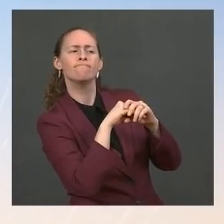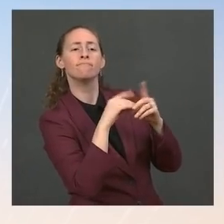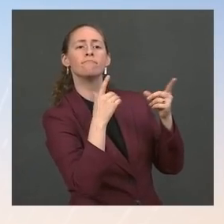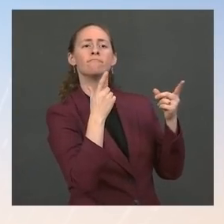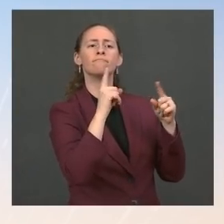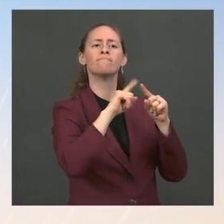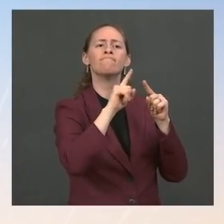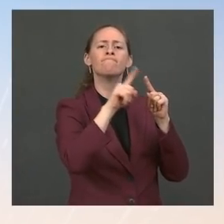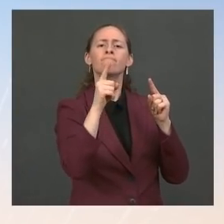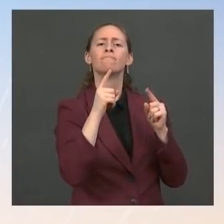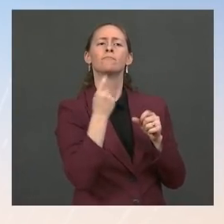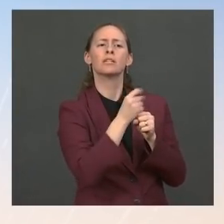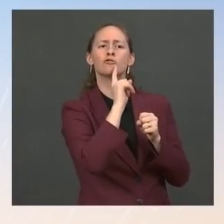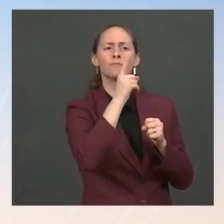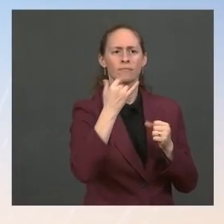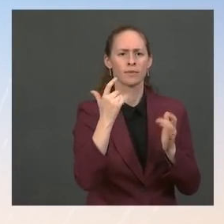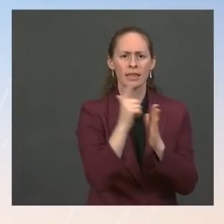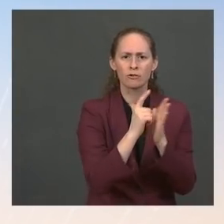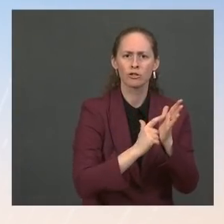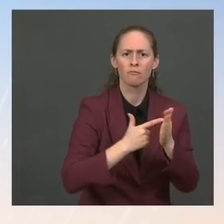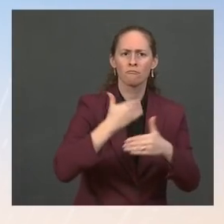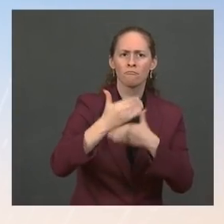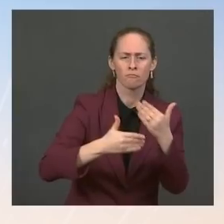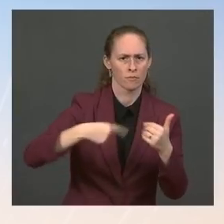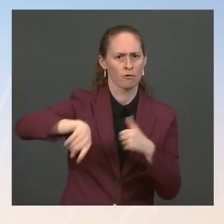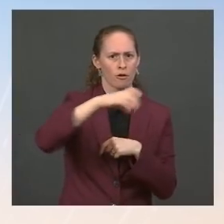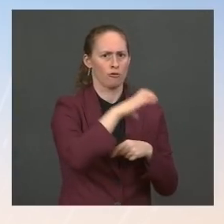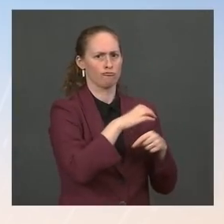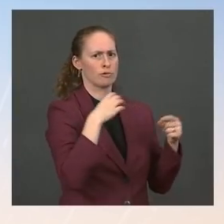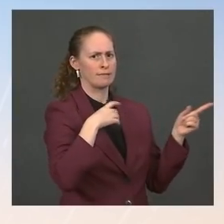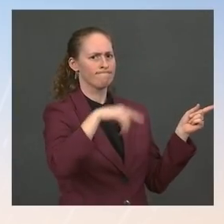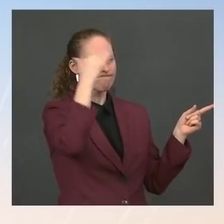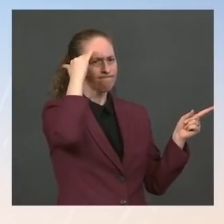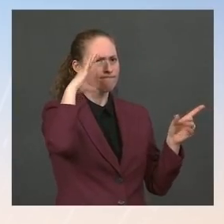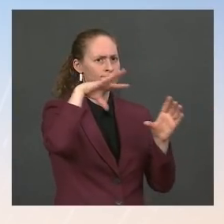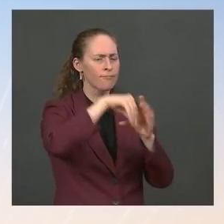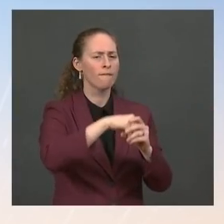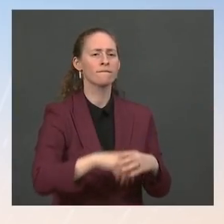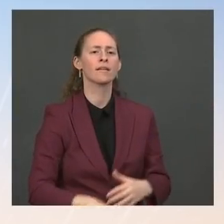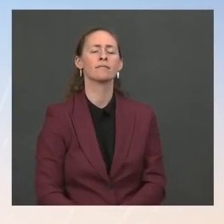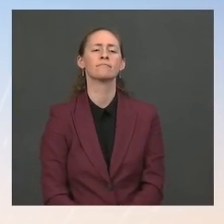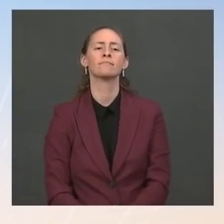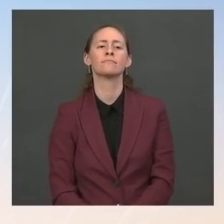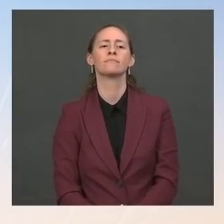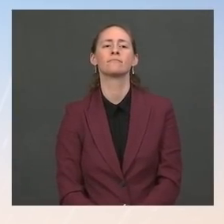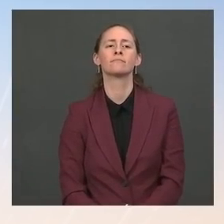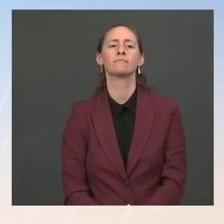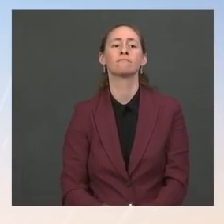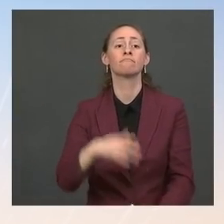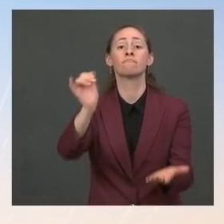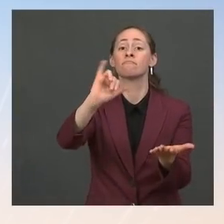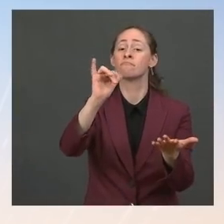But in addition to that, we've also taken concrete measures on our own, including visa restrictions, Global Magnitsky and financial sanctions,